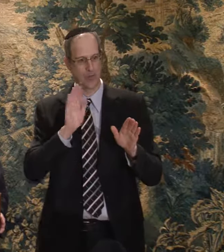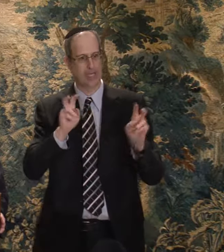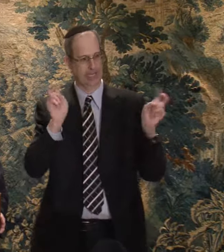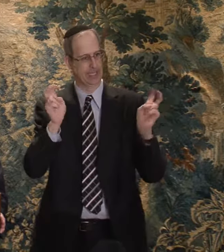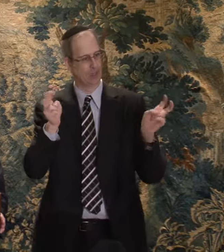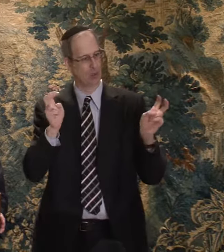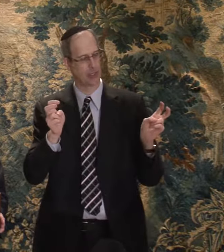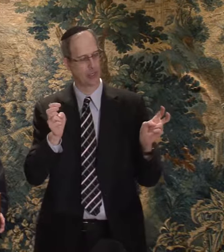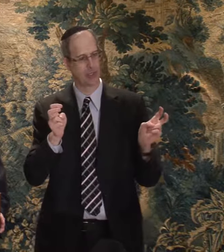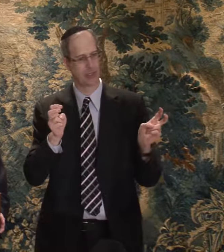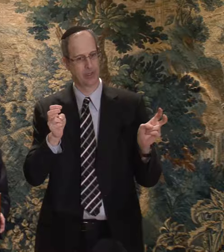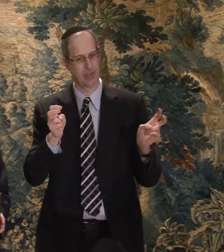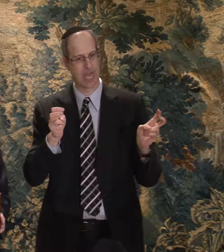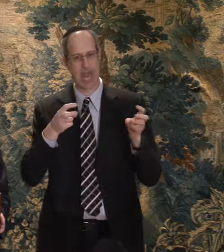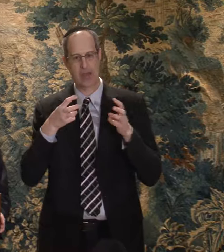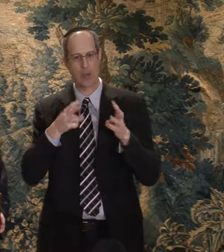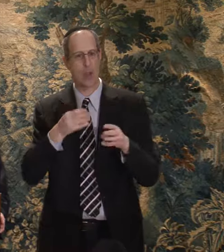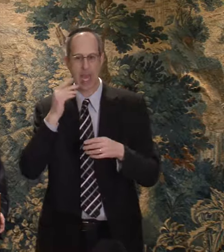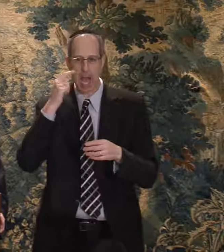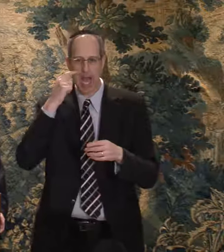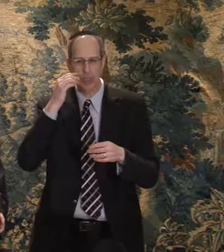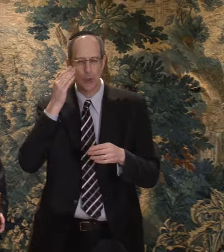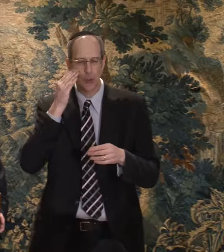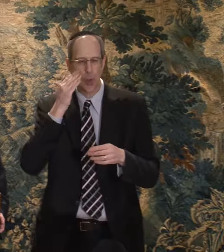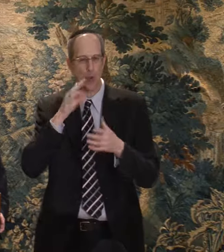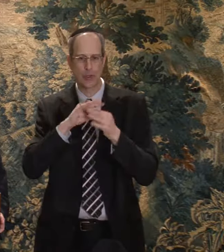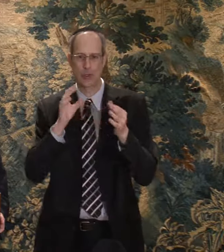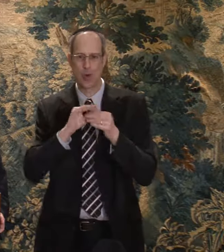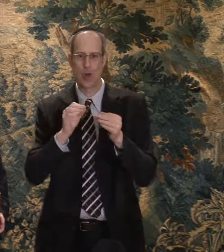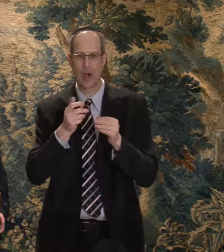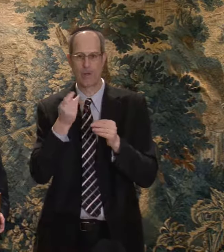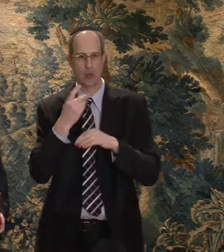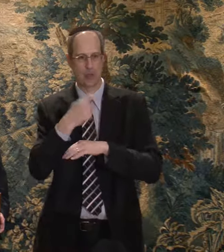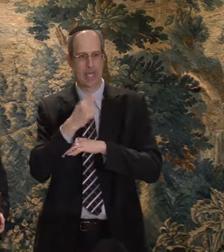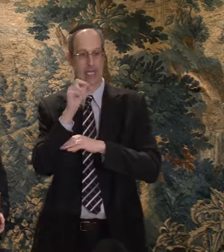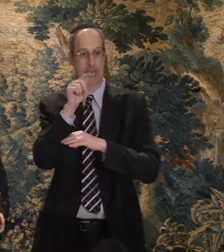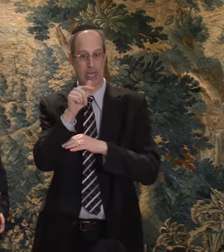and the way that I know this story is because a few days later after he